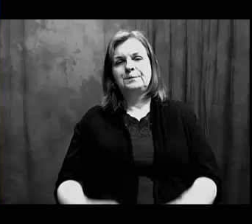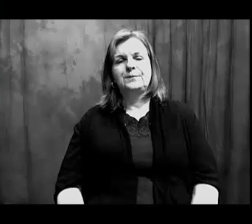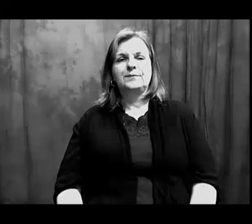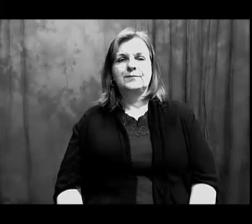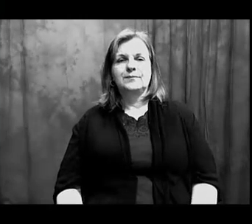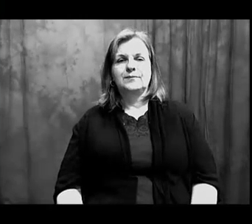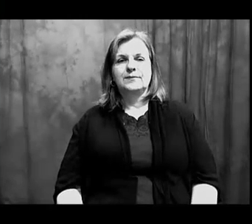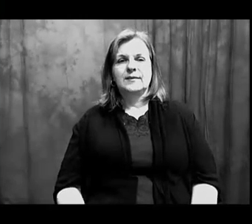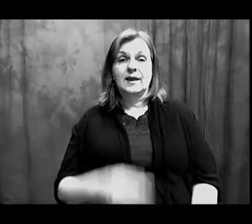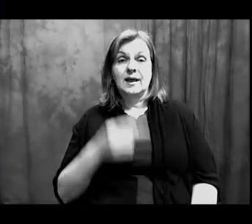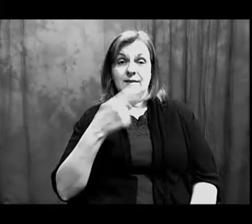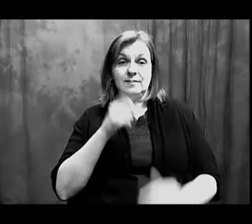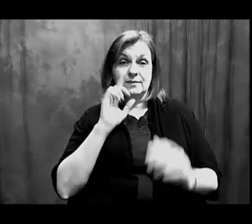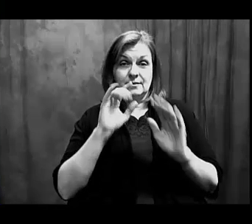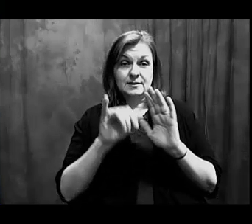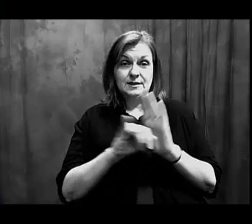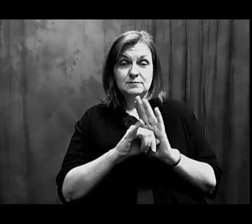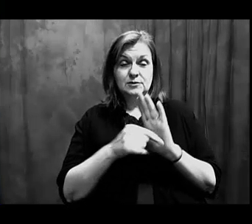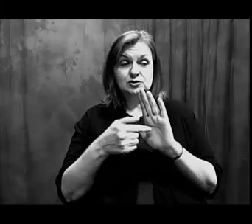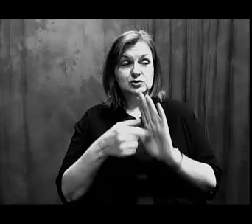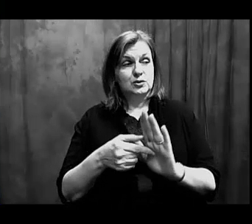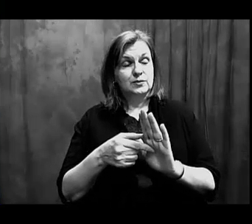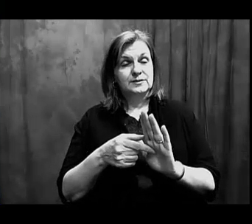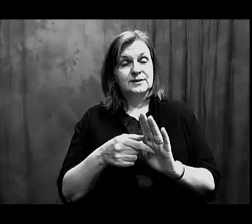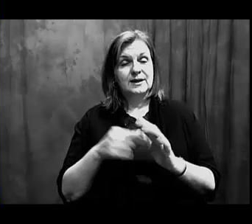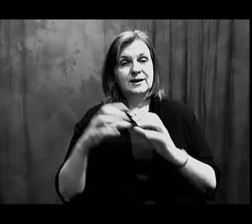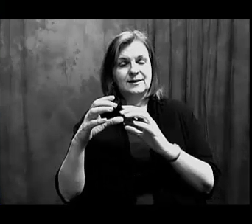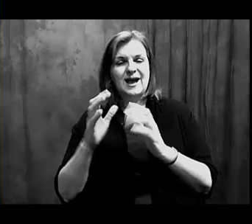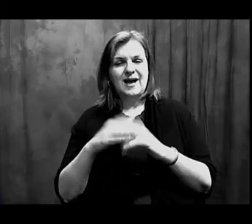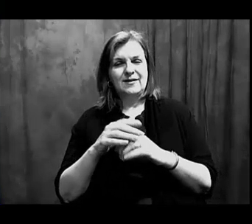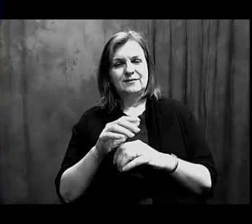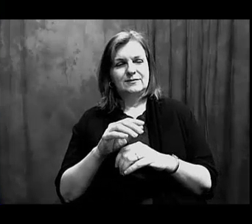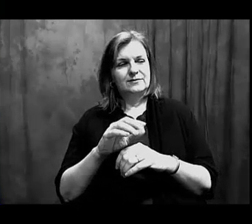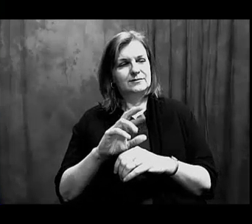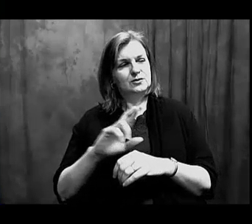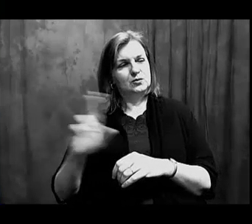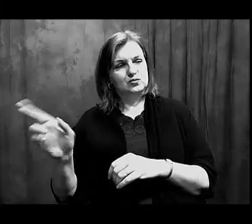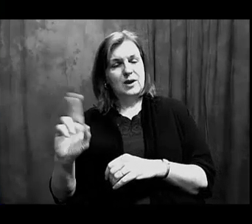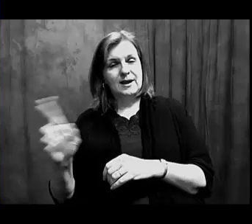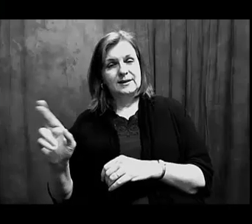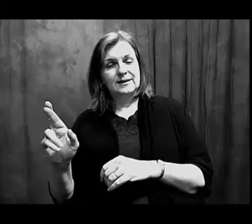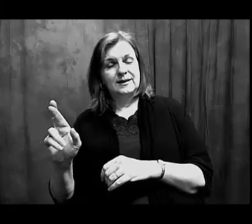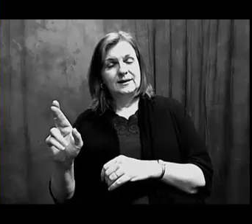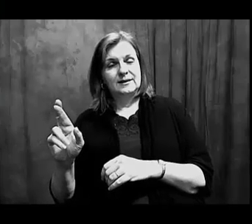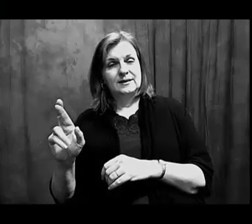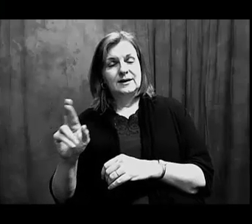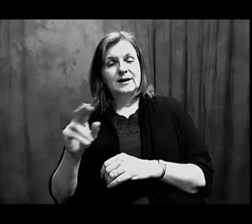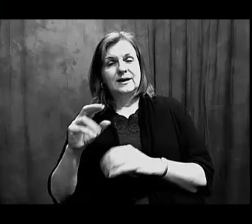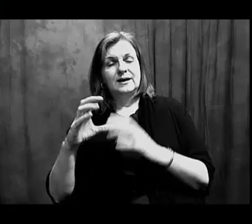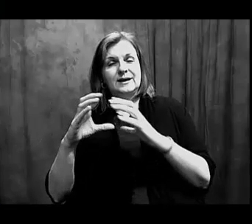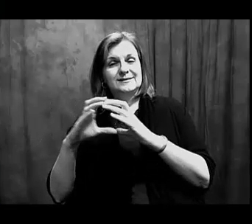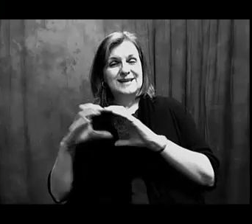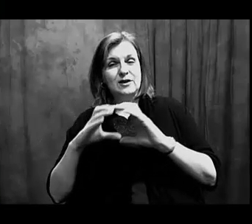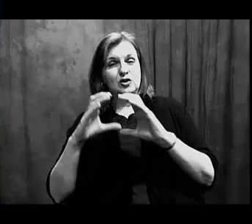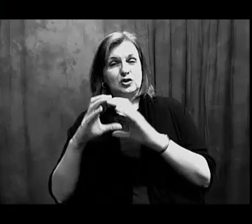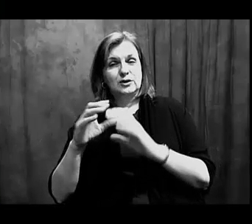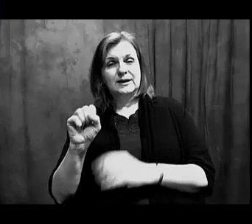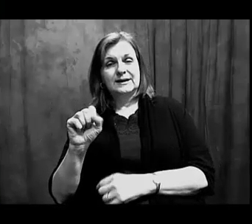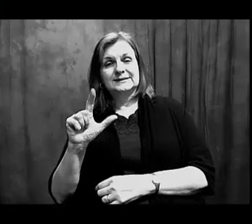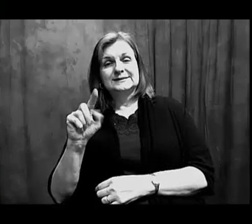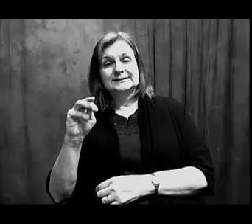this is a cellular slime mold slug it's in search of new food this is maybe hundreds